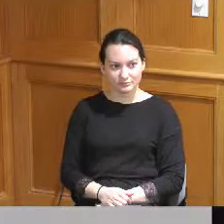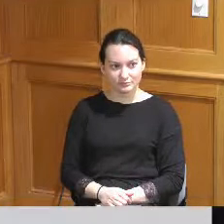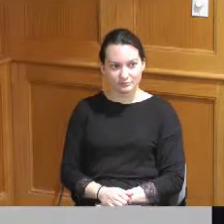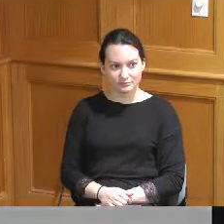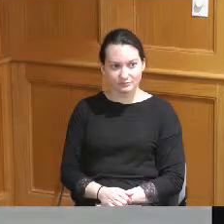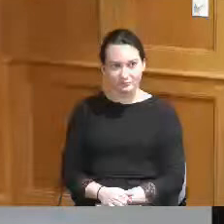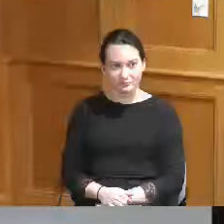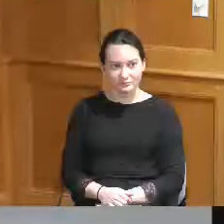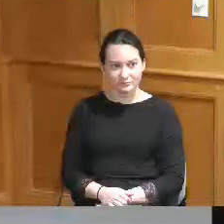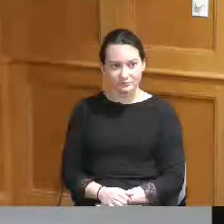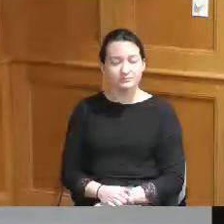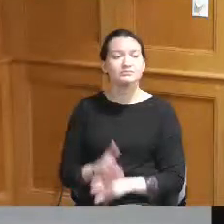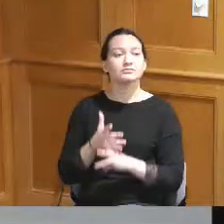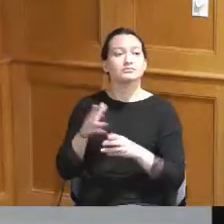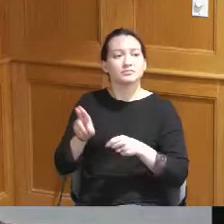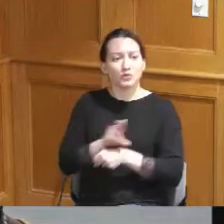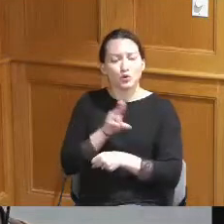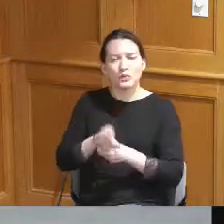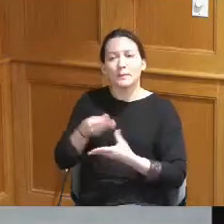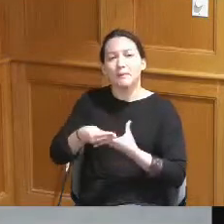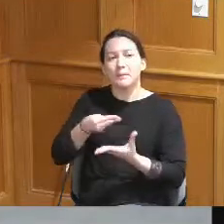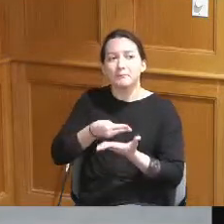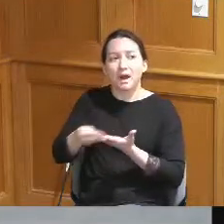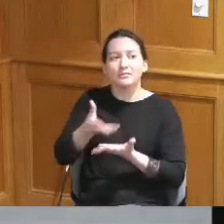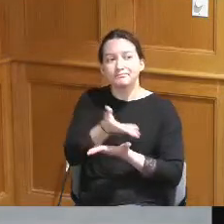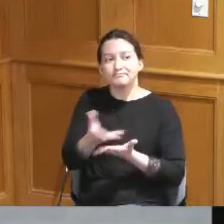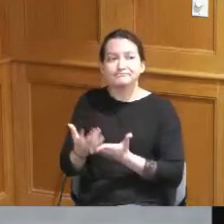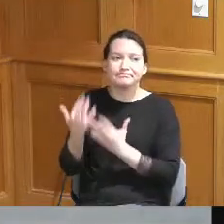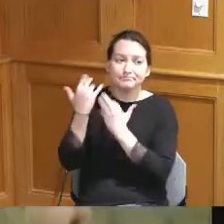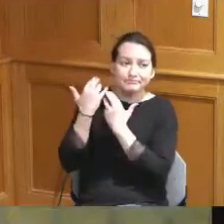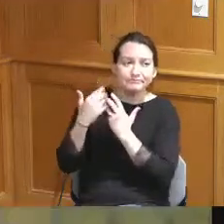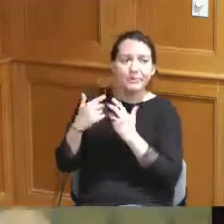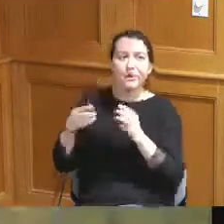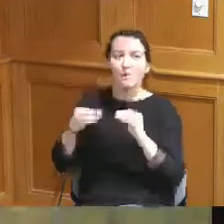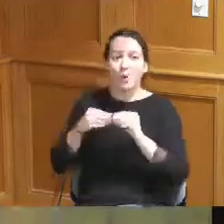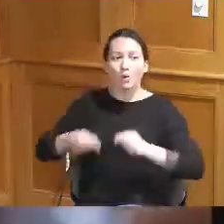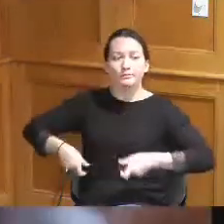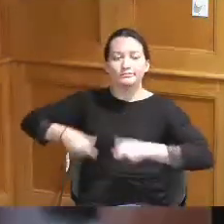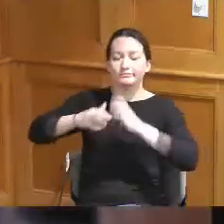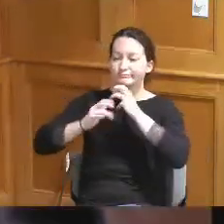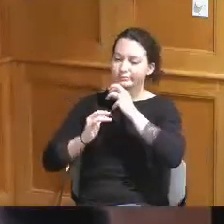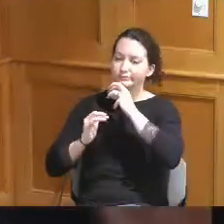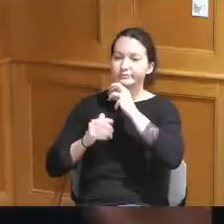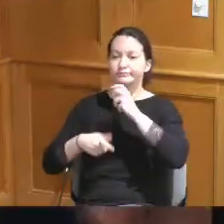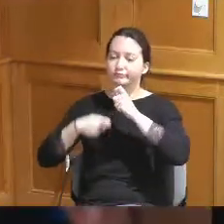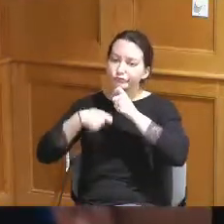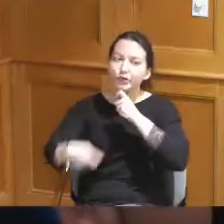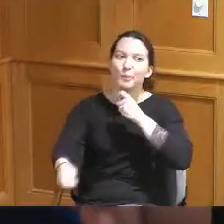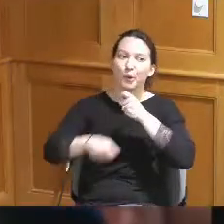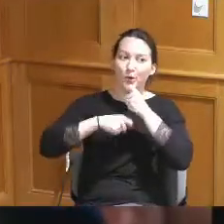we utilizing fund by purchasing instruments we actually now have some more mellophones and some more trombones some more trumpets